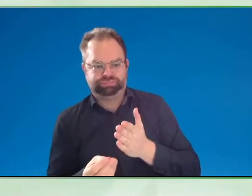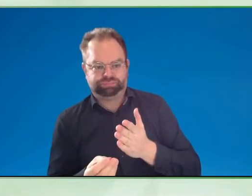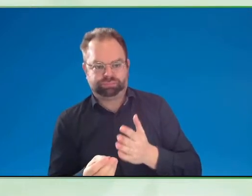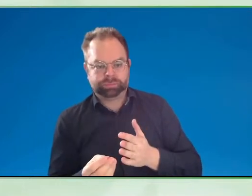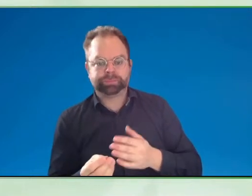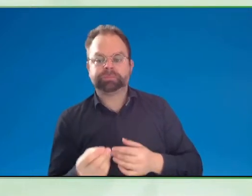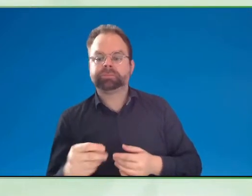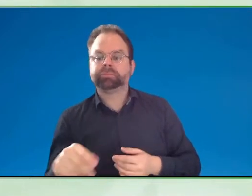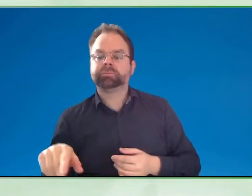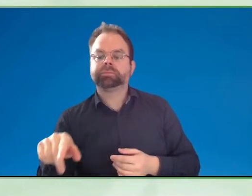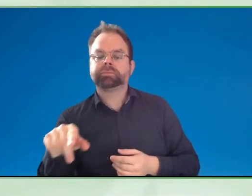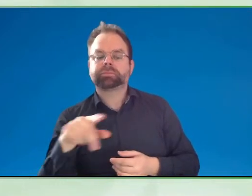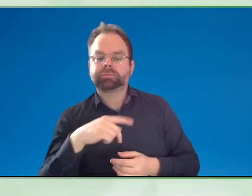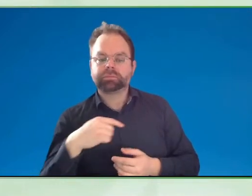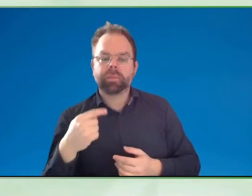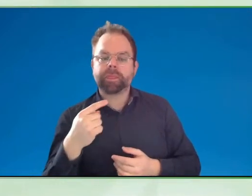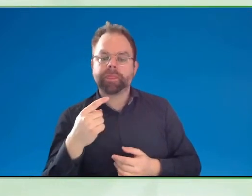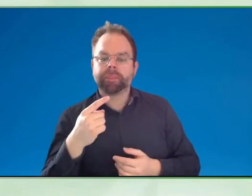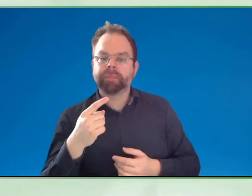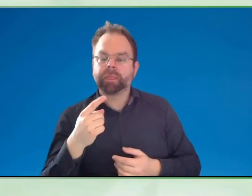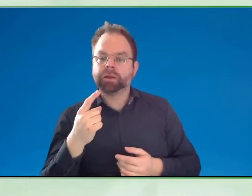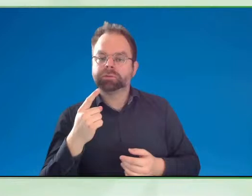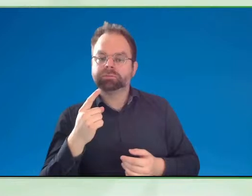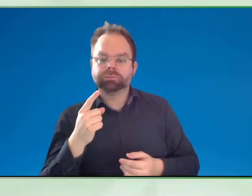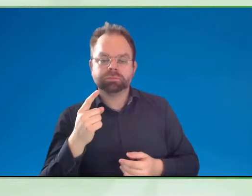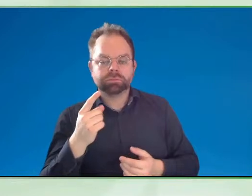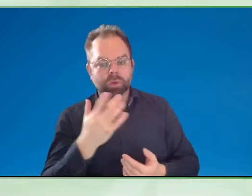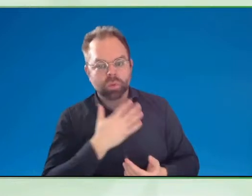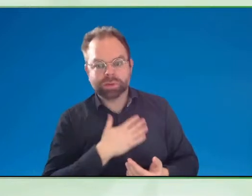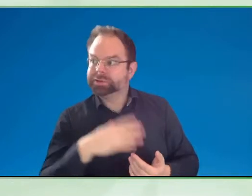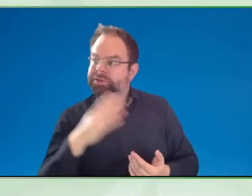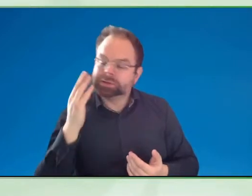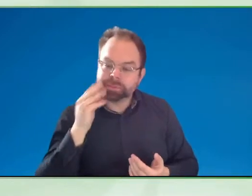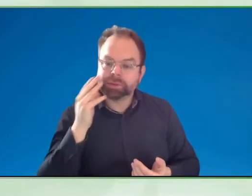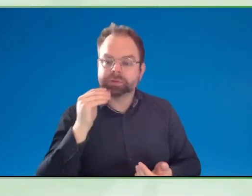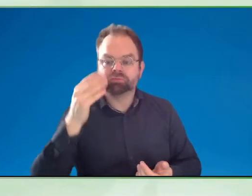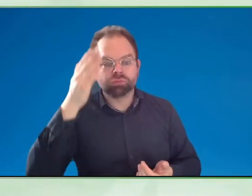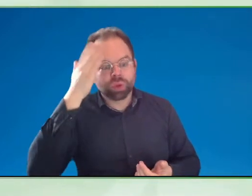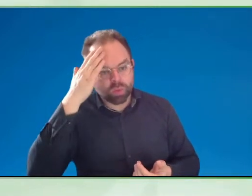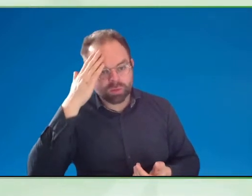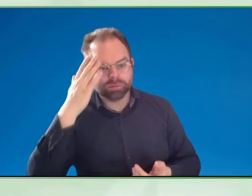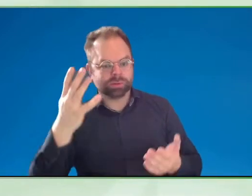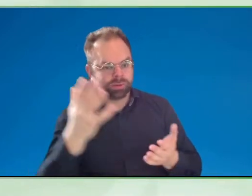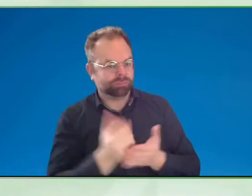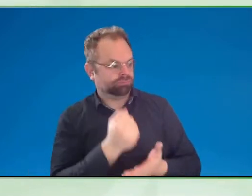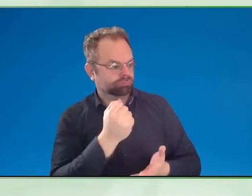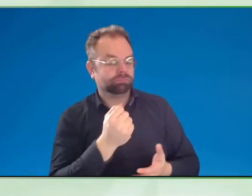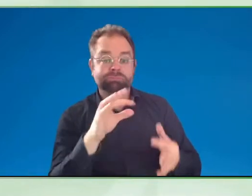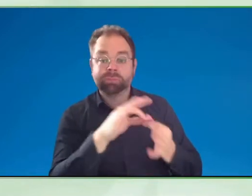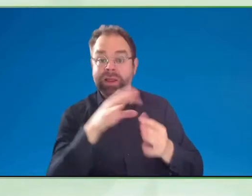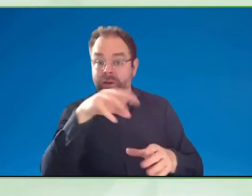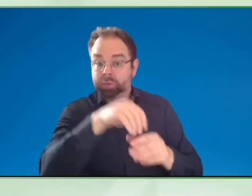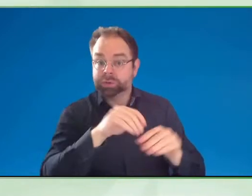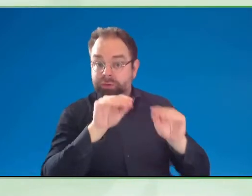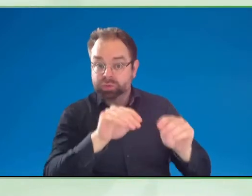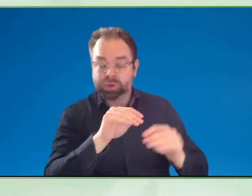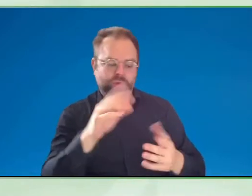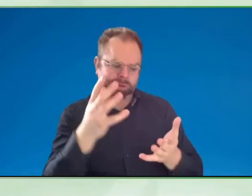is also what we asked the international community, the ones with the powers that they can affect